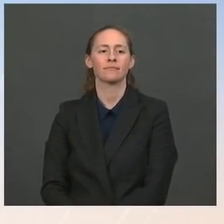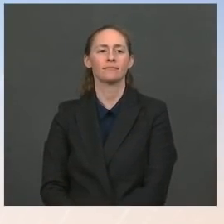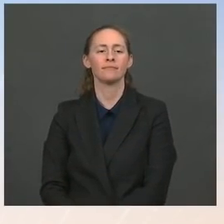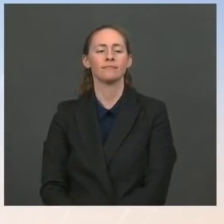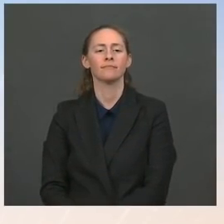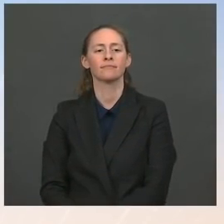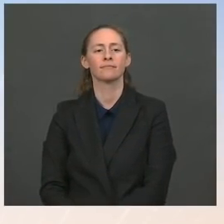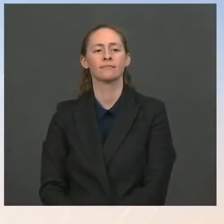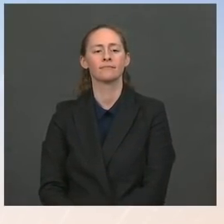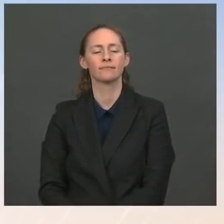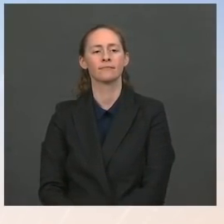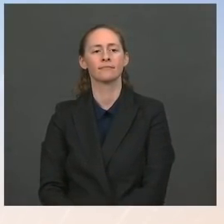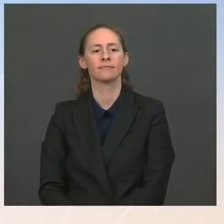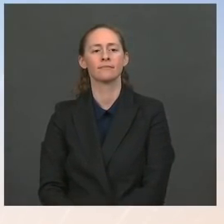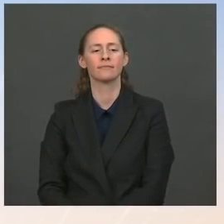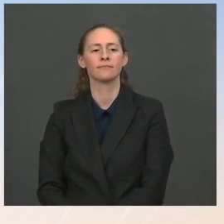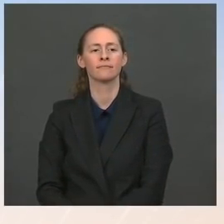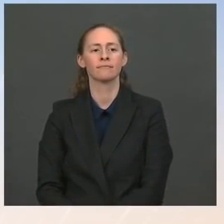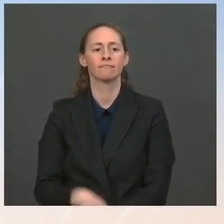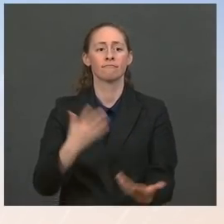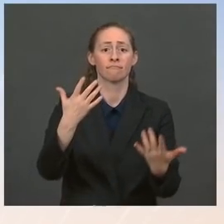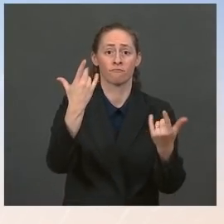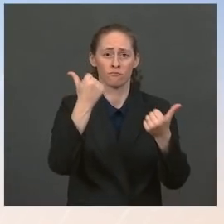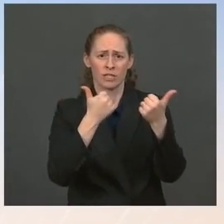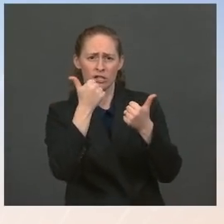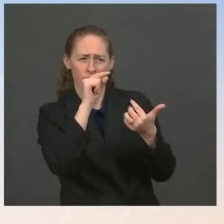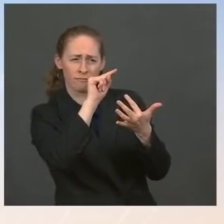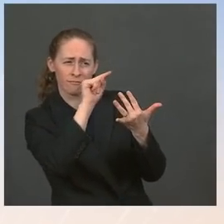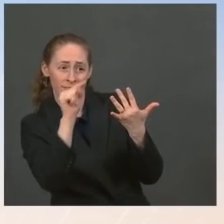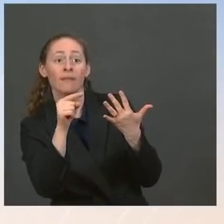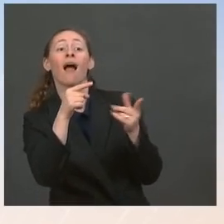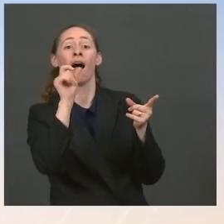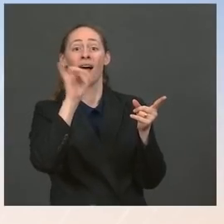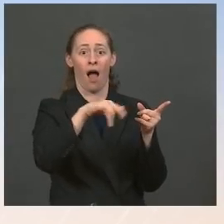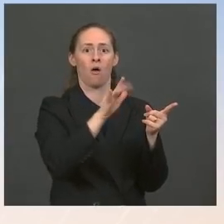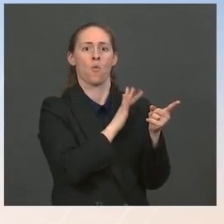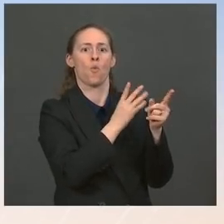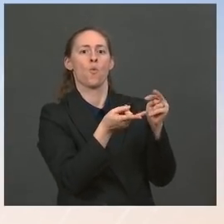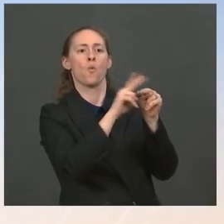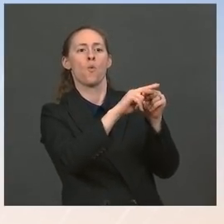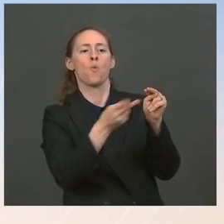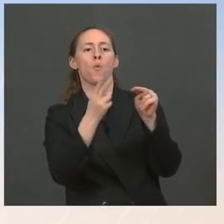But we'll have so much more to work with. Then, there are areas where we have to stand up whole new programs. Safe Streets for All -- we've never had